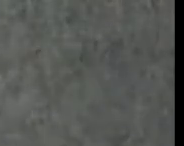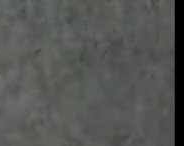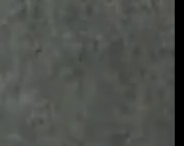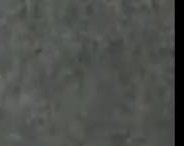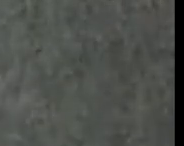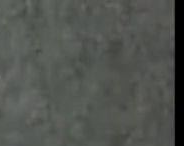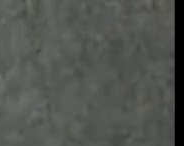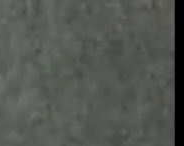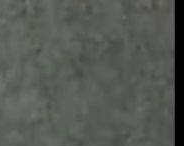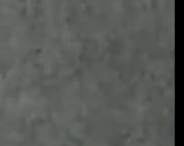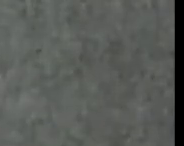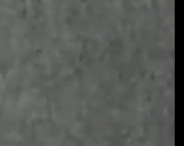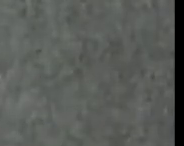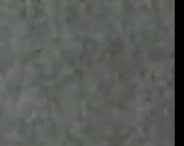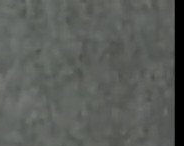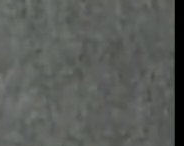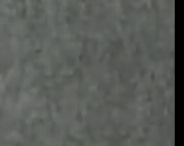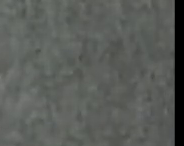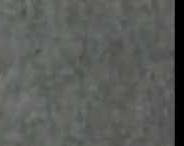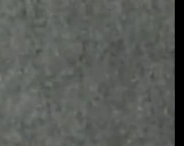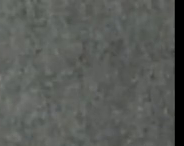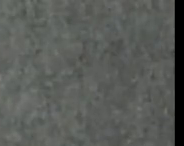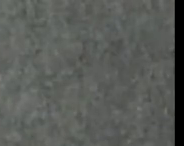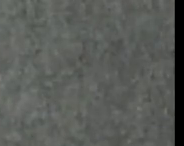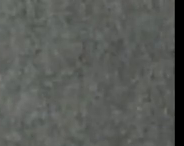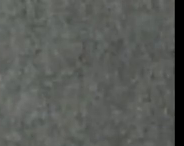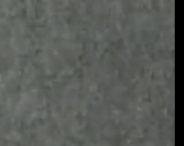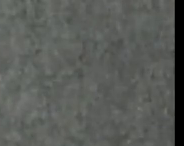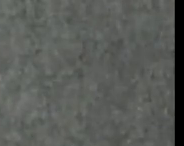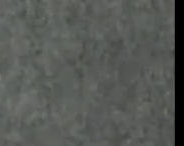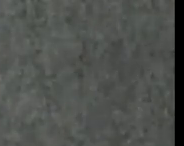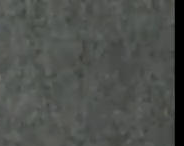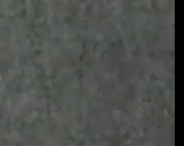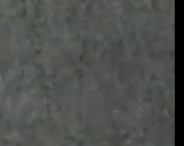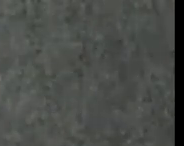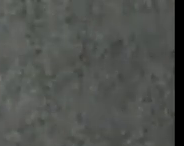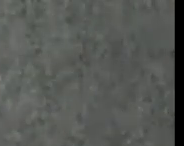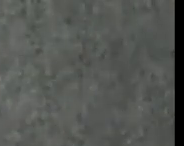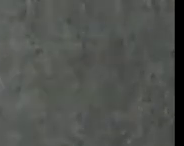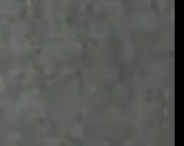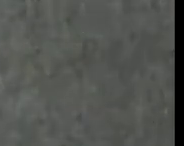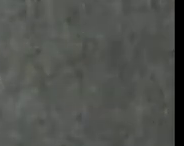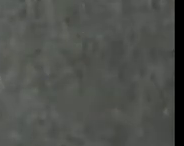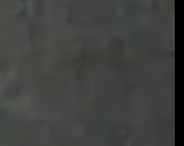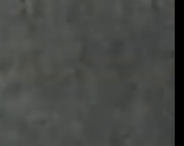And we weren't we were planning to just distribute that within the social sciences division. But it could go out to the entire campus community.